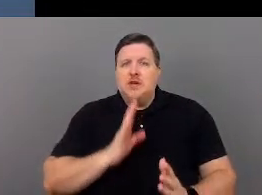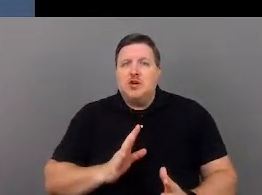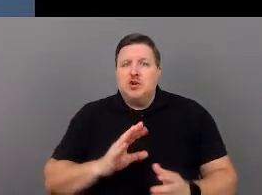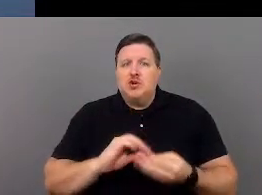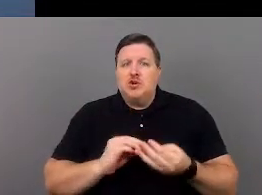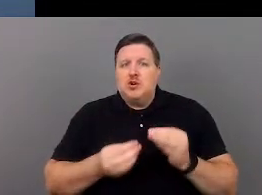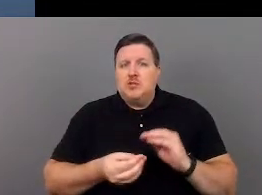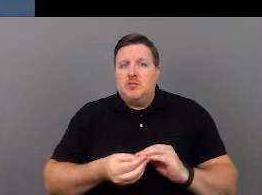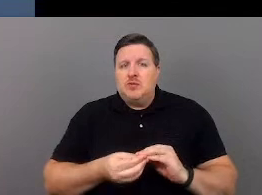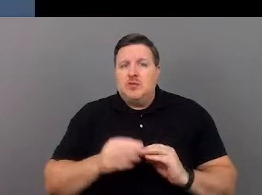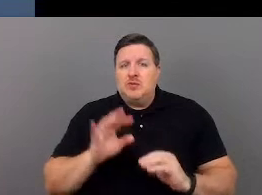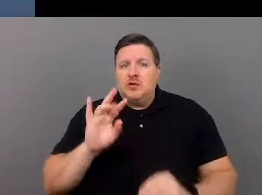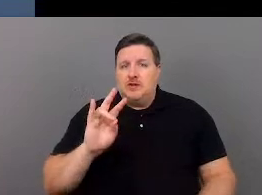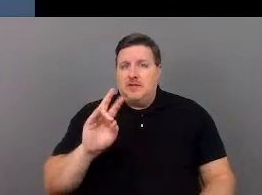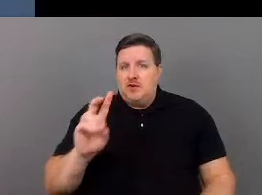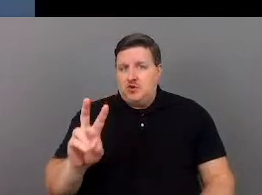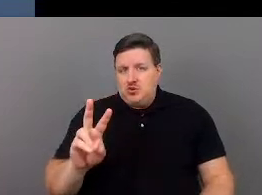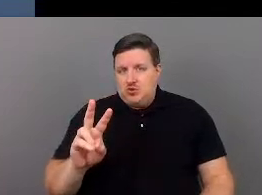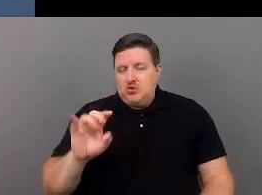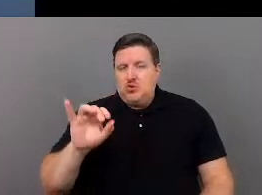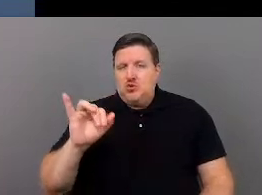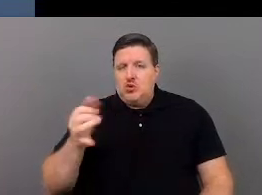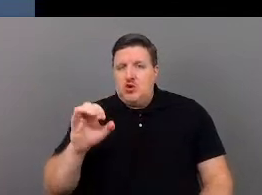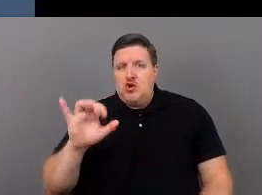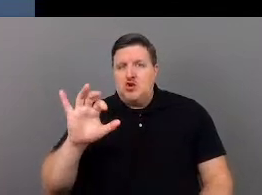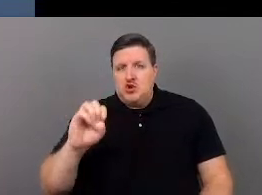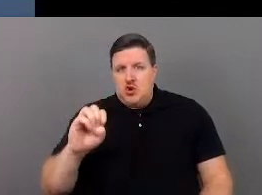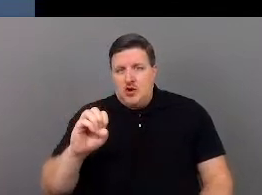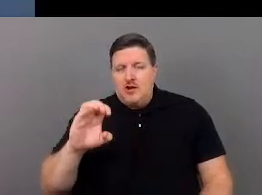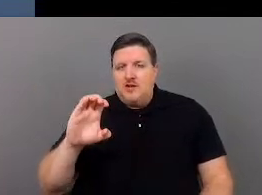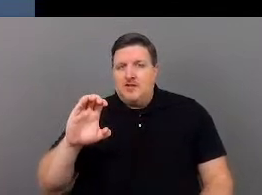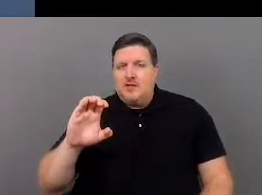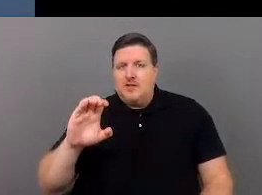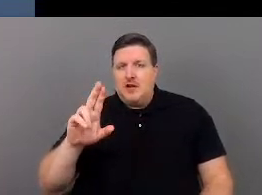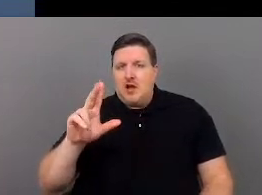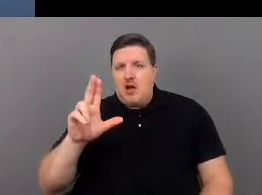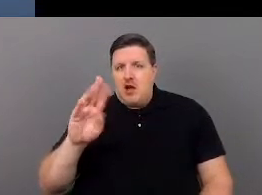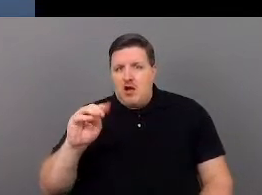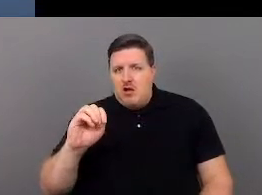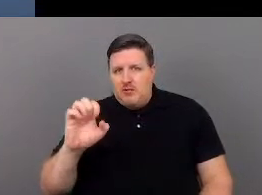COLEMAN . ≫ CAN YOU HEAR ME?